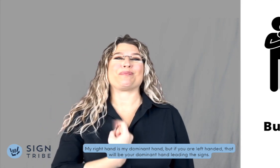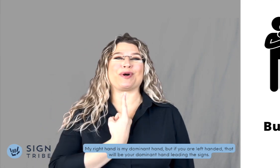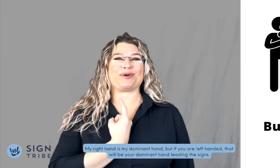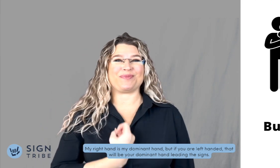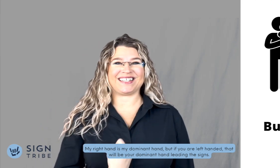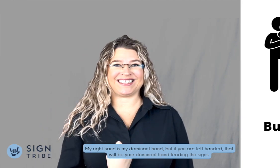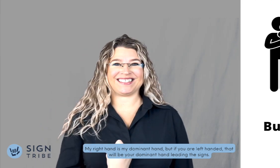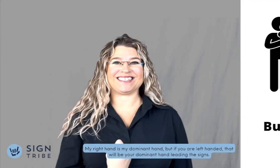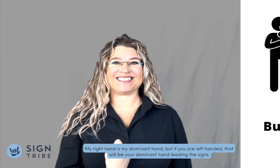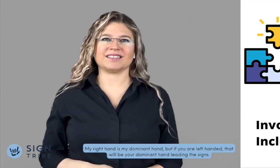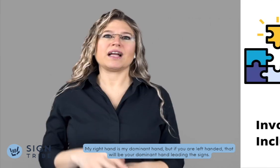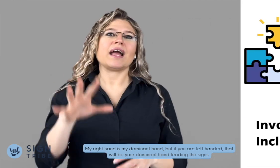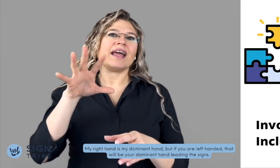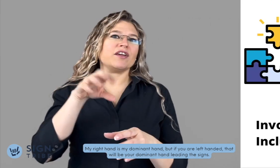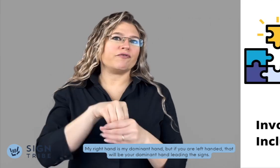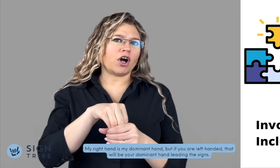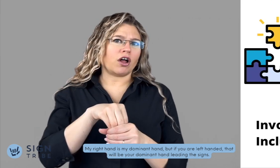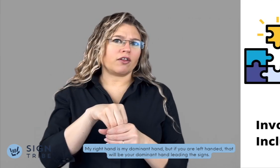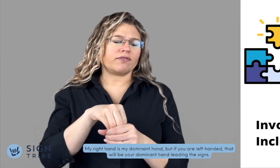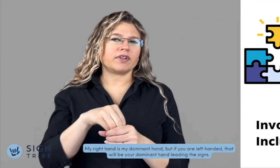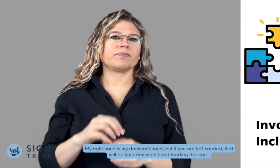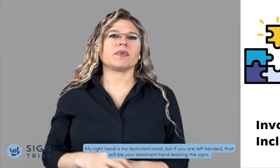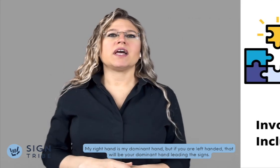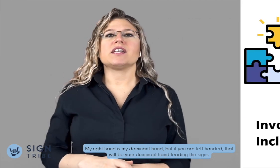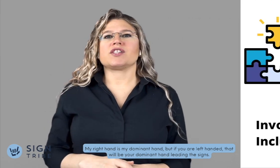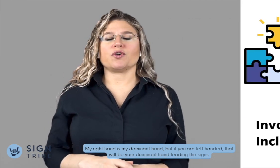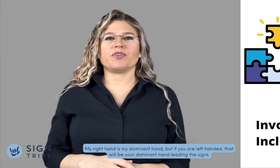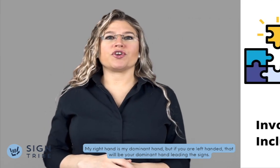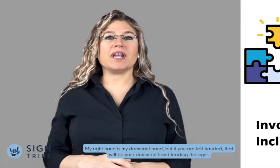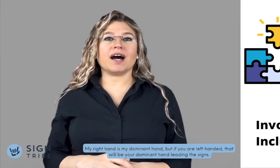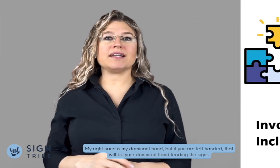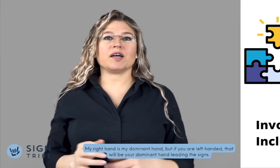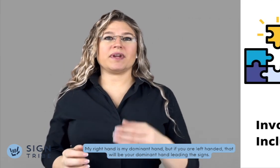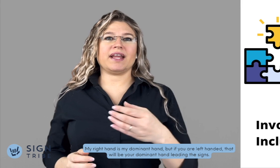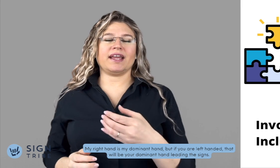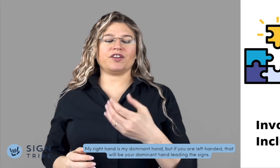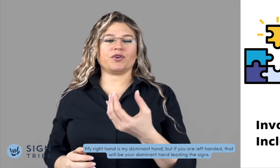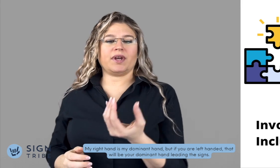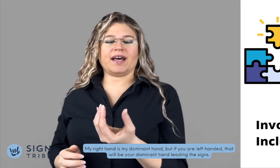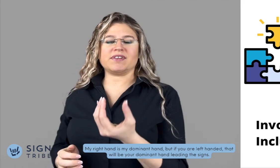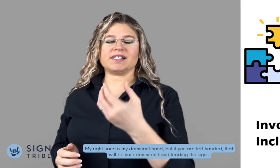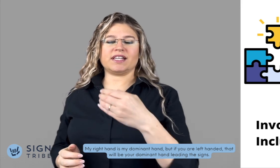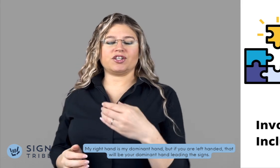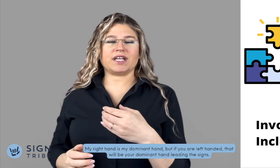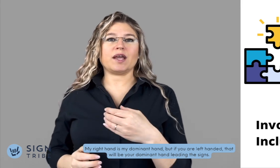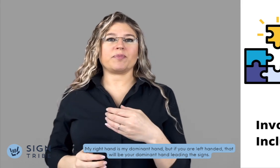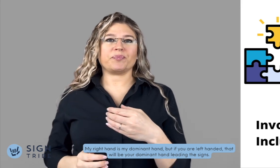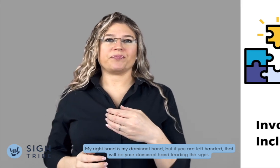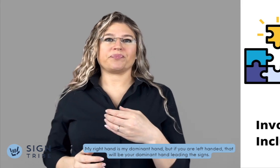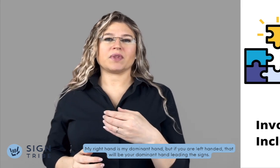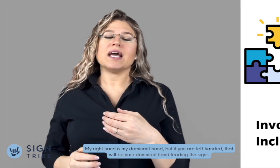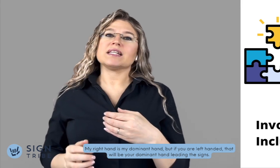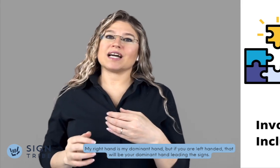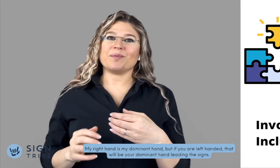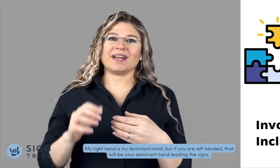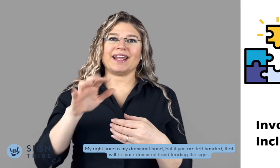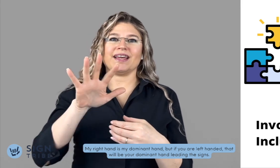Burp. Involve. So with your non dominant hand, you're going to have a C shape. Dominant hand